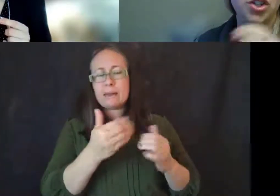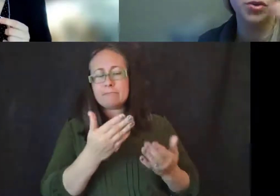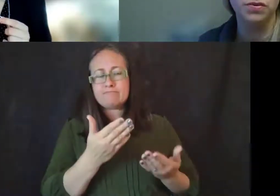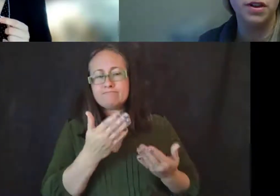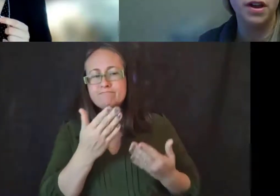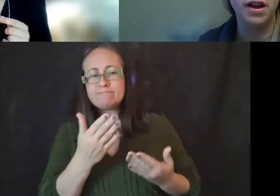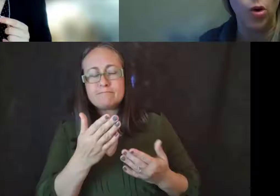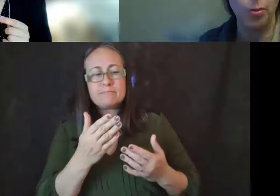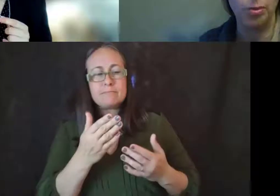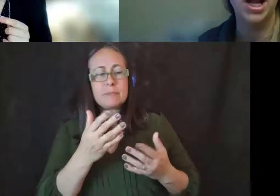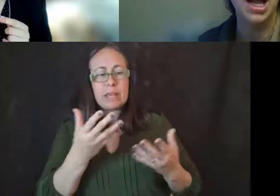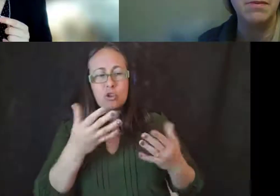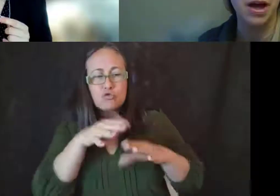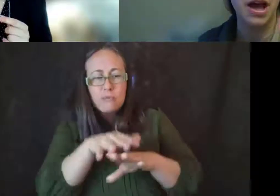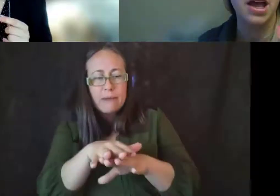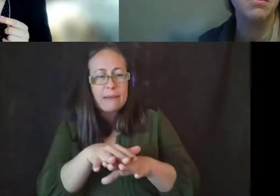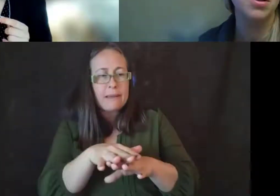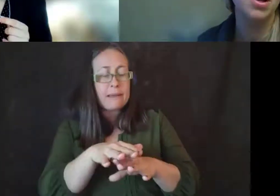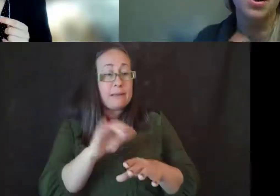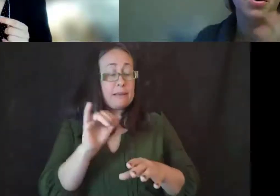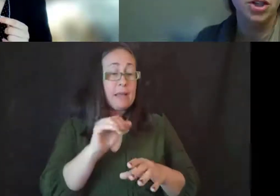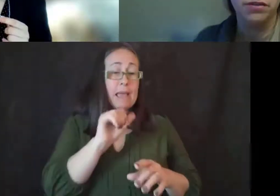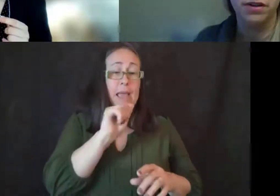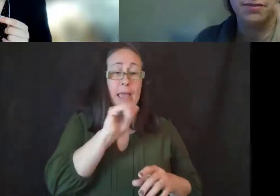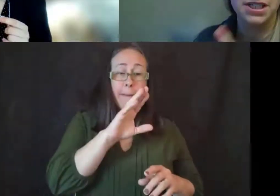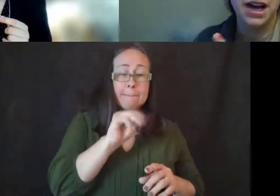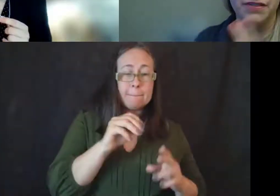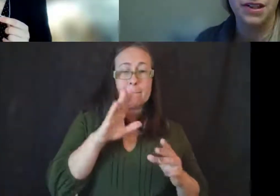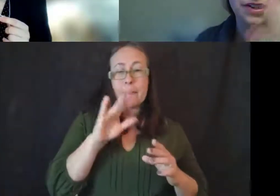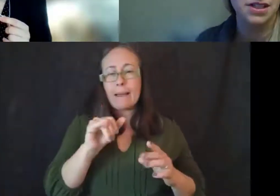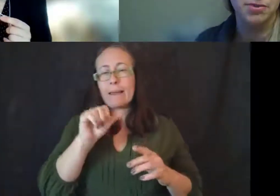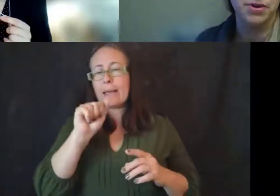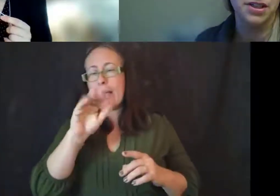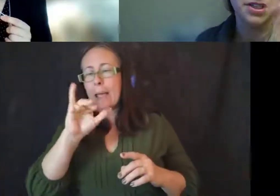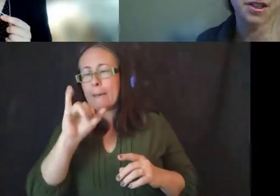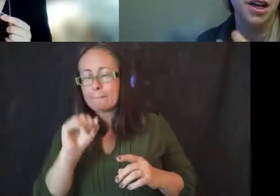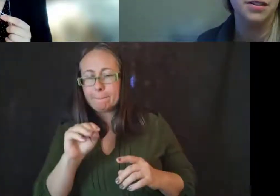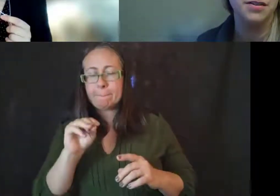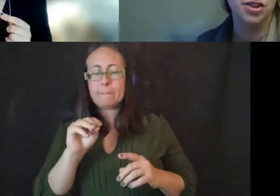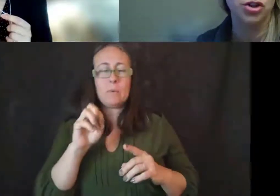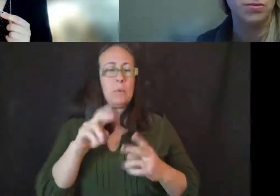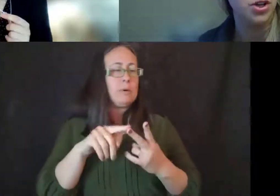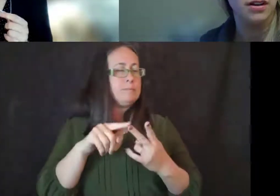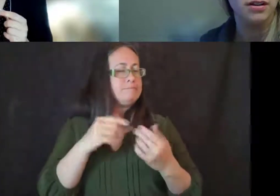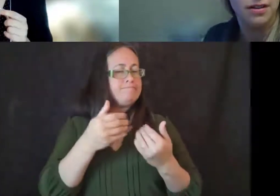Should you incorporate it aim by aim, or do you recommend having a separate kind of description?